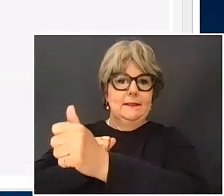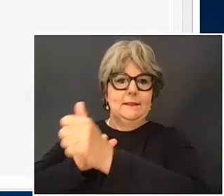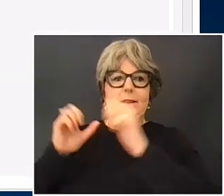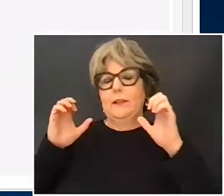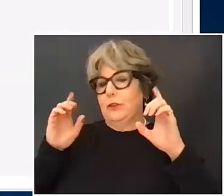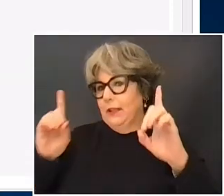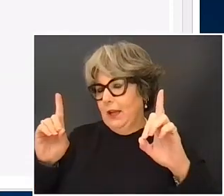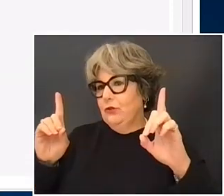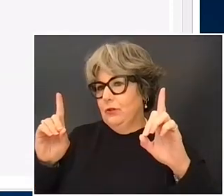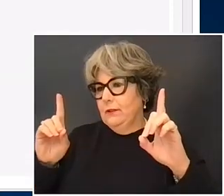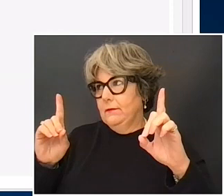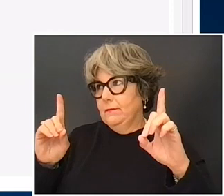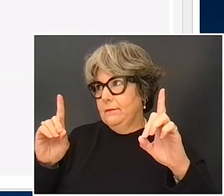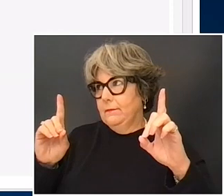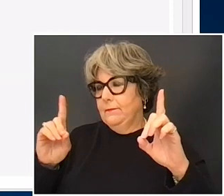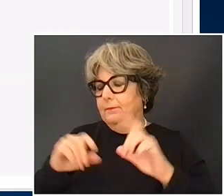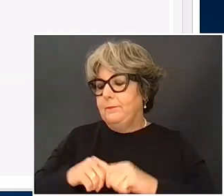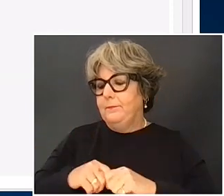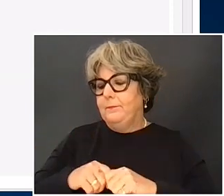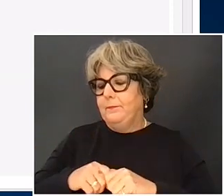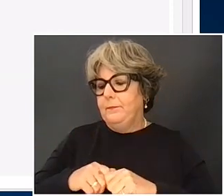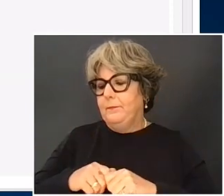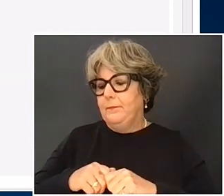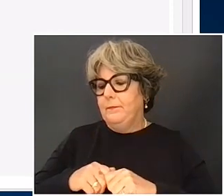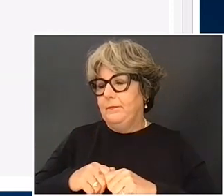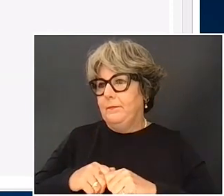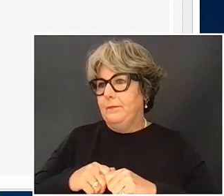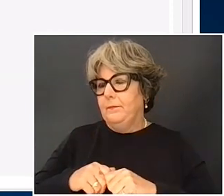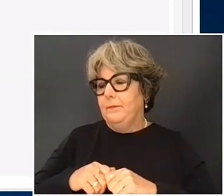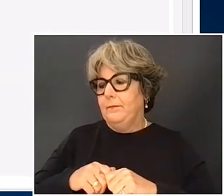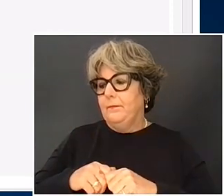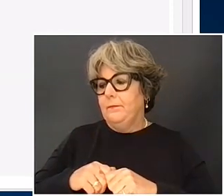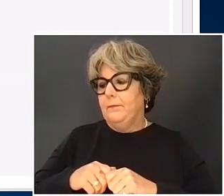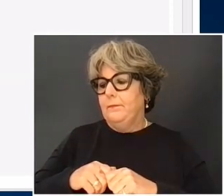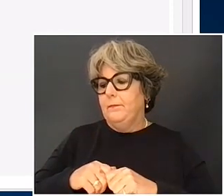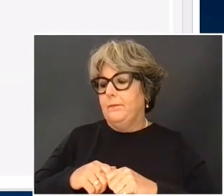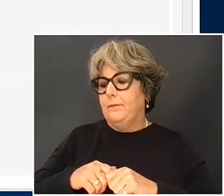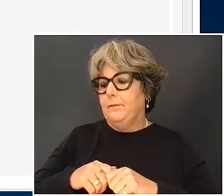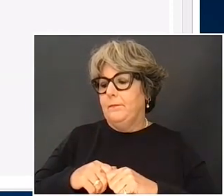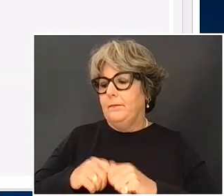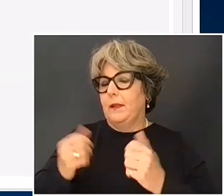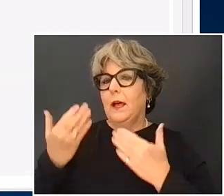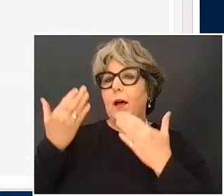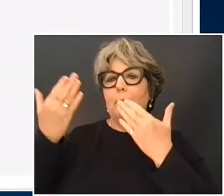there is a proposal for reporting on